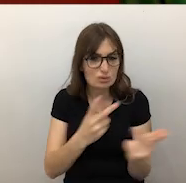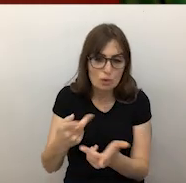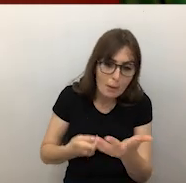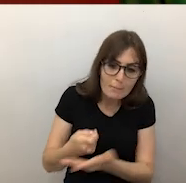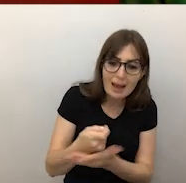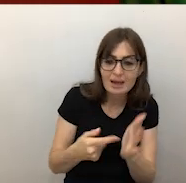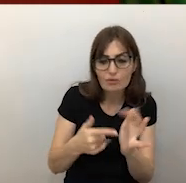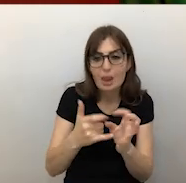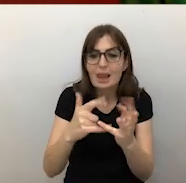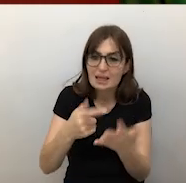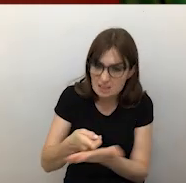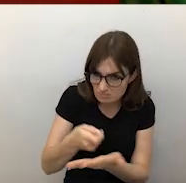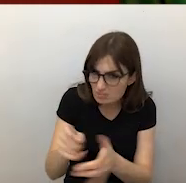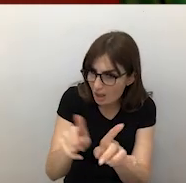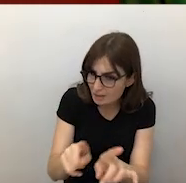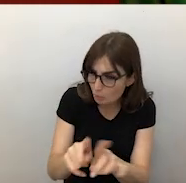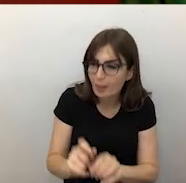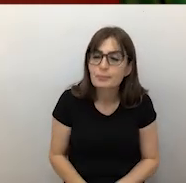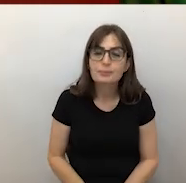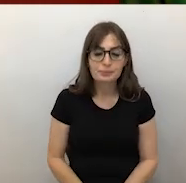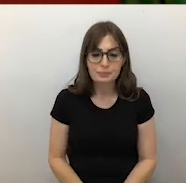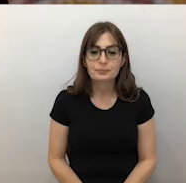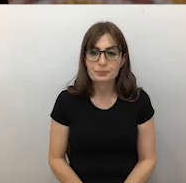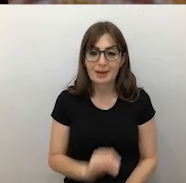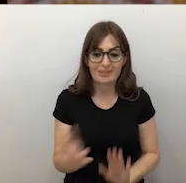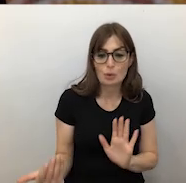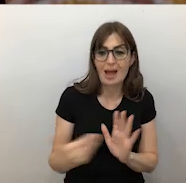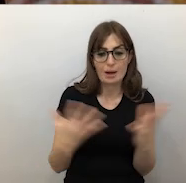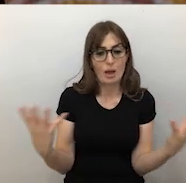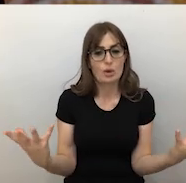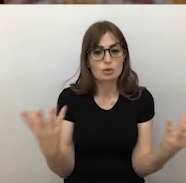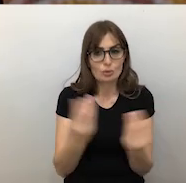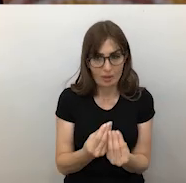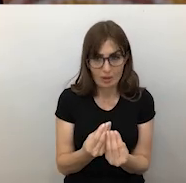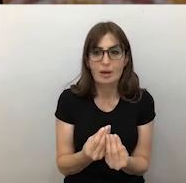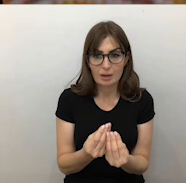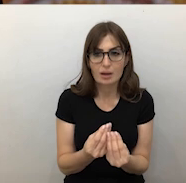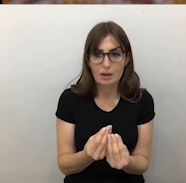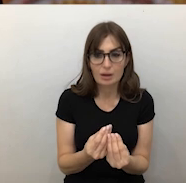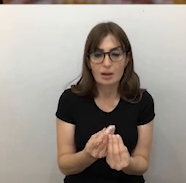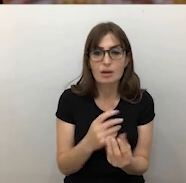and represents amounts paid for lease. If you add together the net cash flows from operating